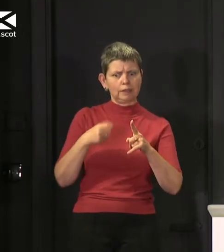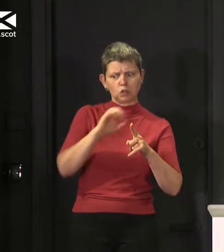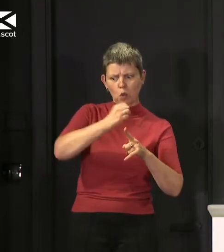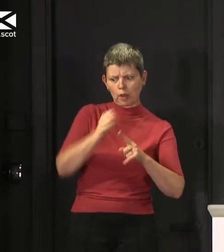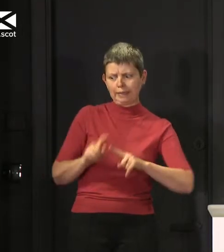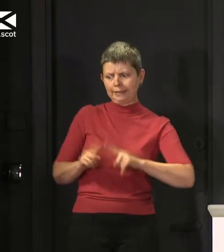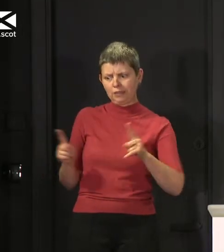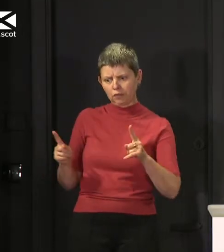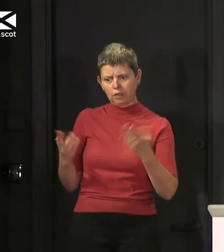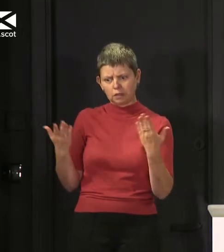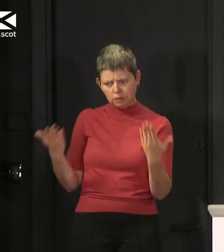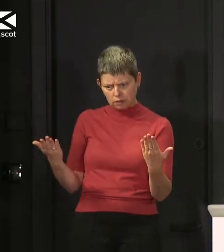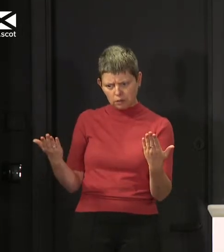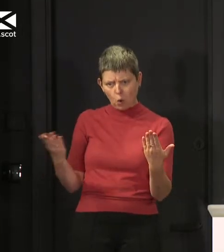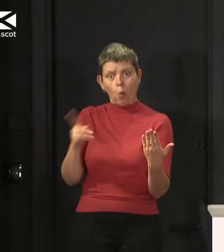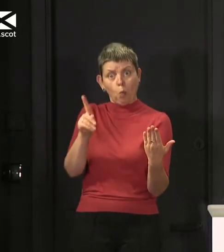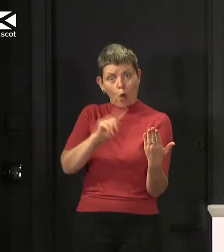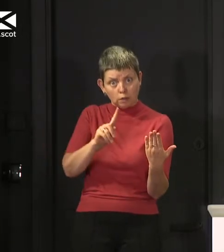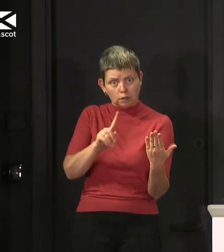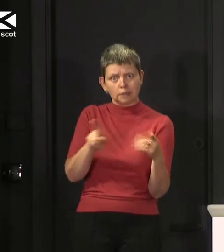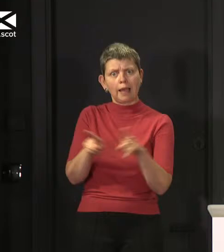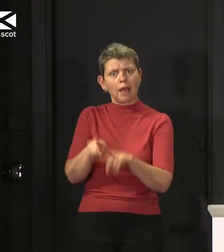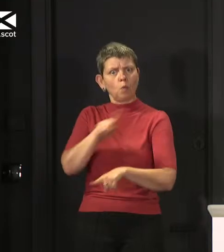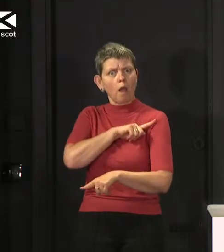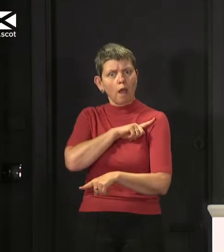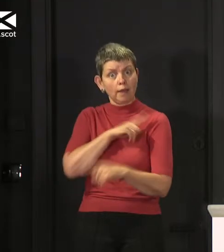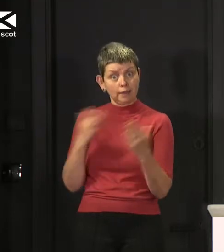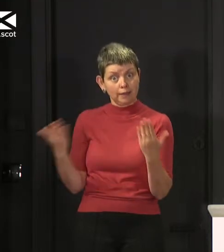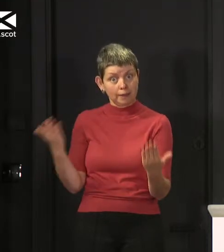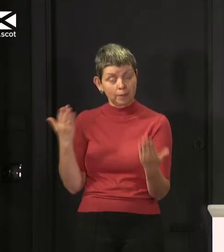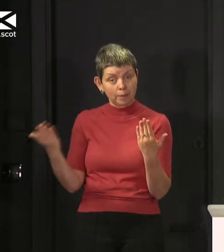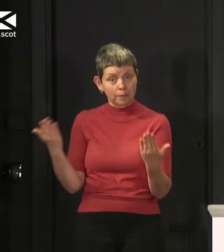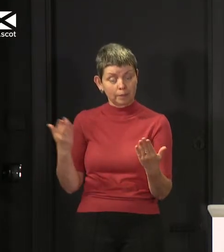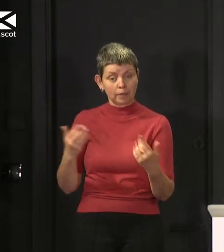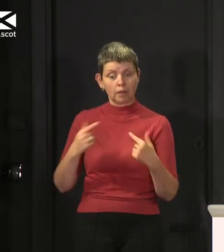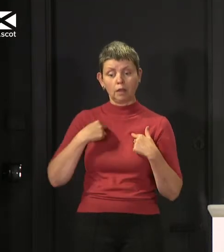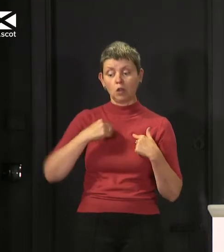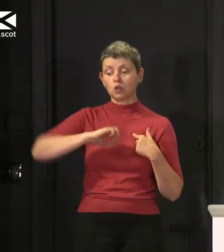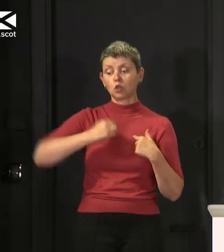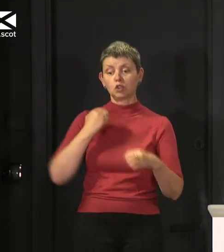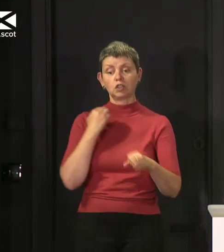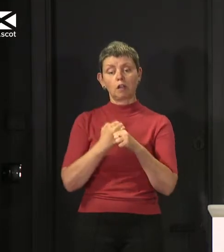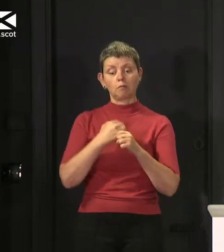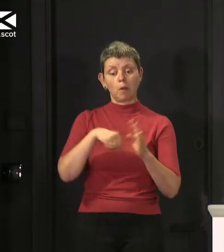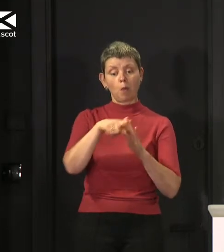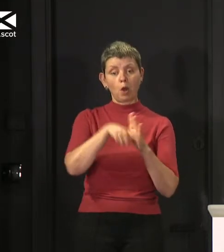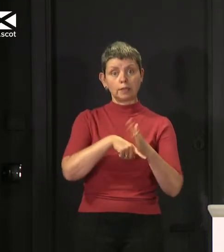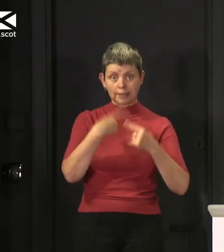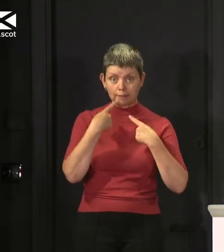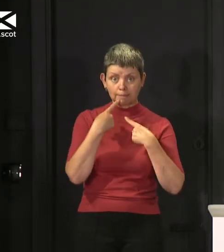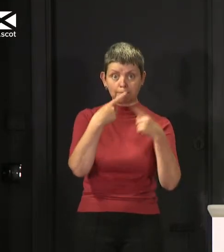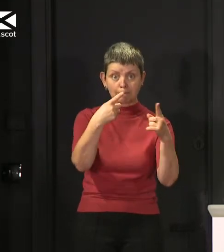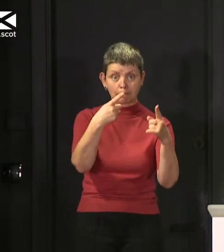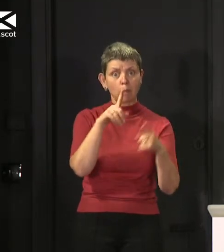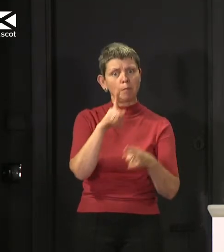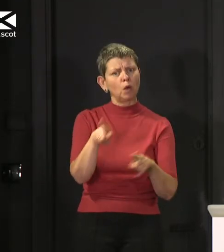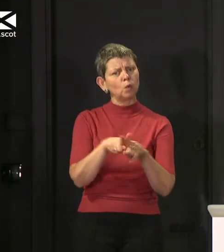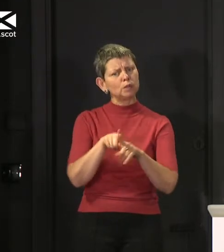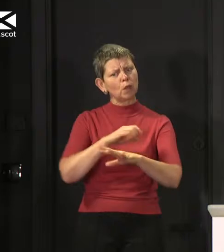say, the media, while it is my responsibility to explain Scottish Government policy, of course the media have a role to play here in making sure that where there are differences,